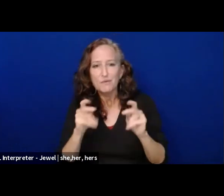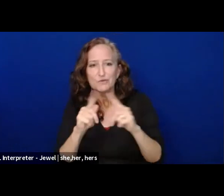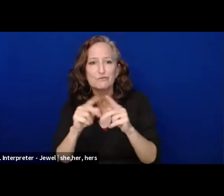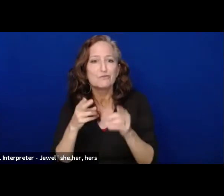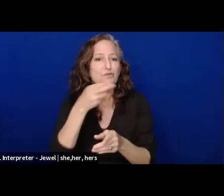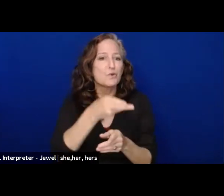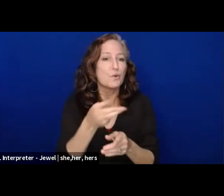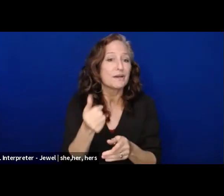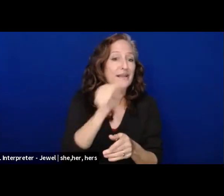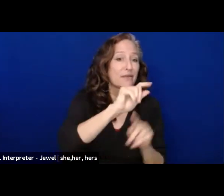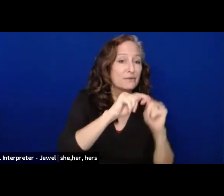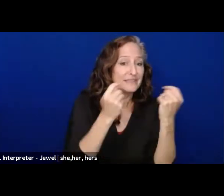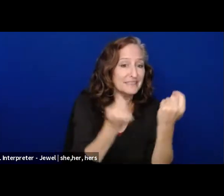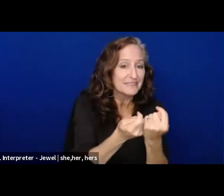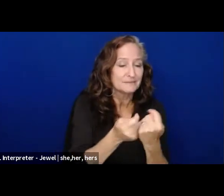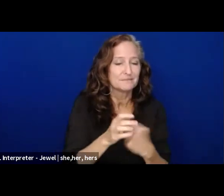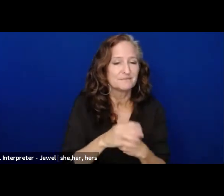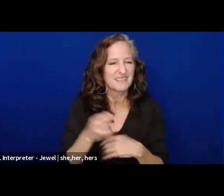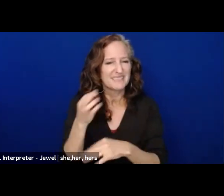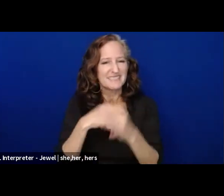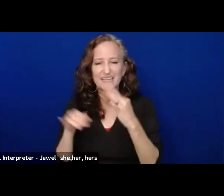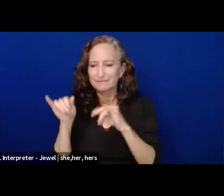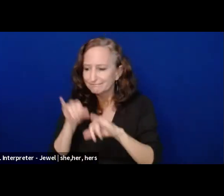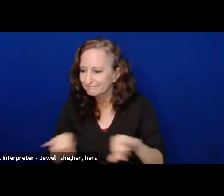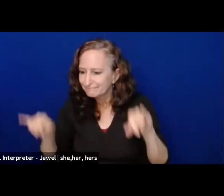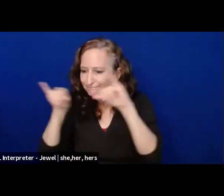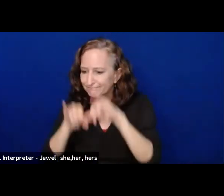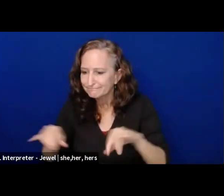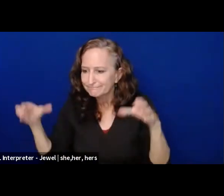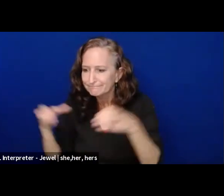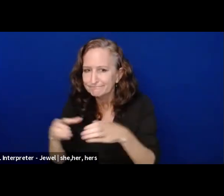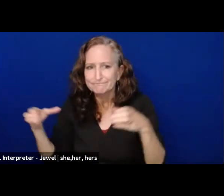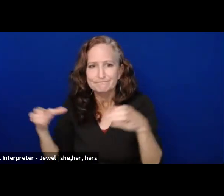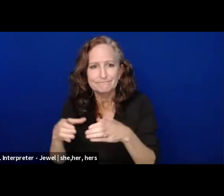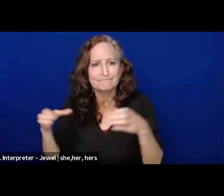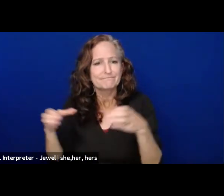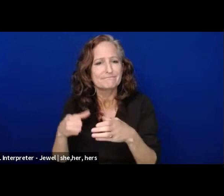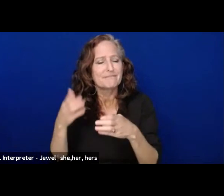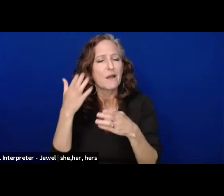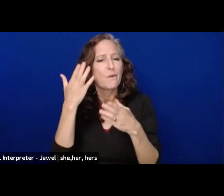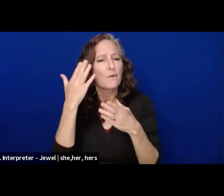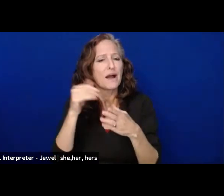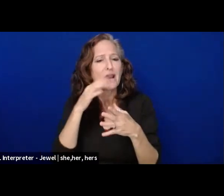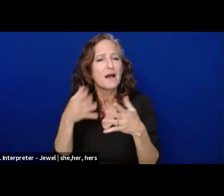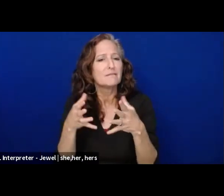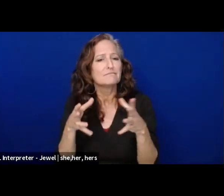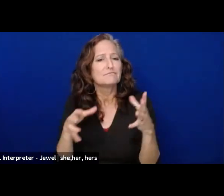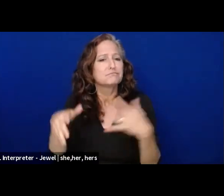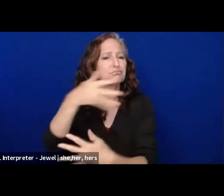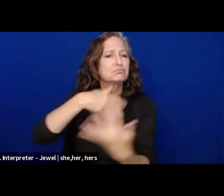working with the same team consistently but how can you break it up a little bit and allow